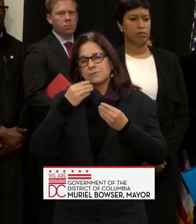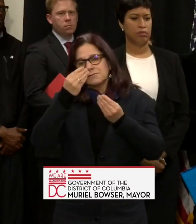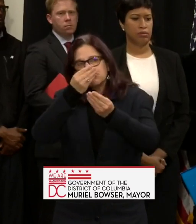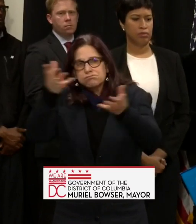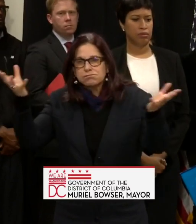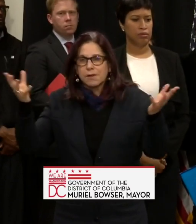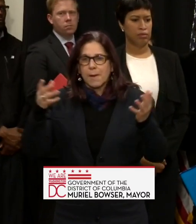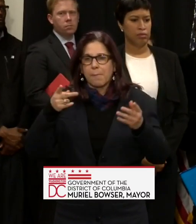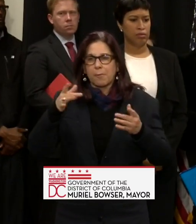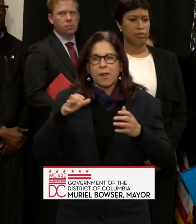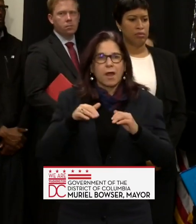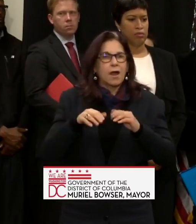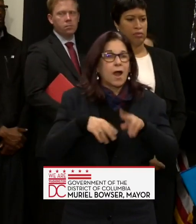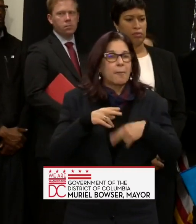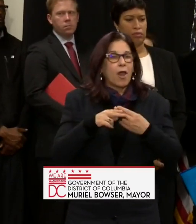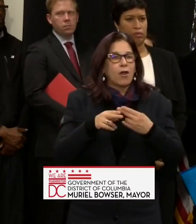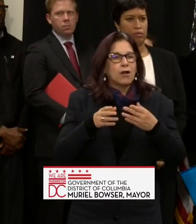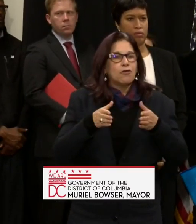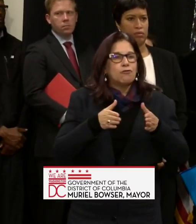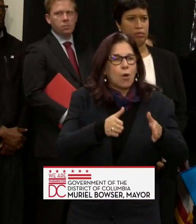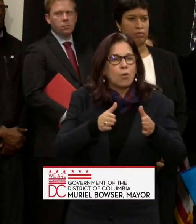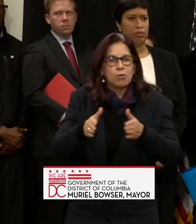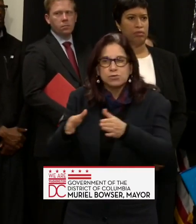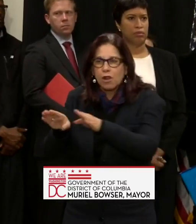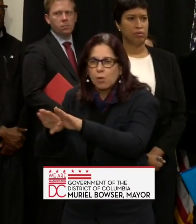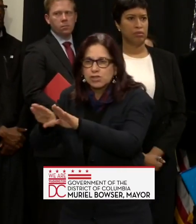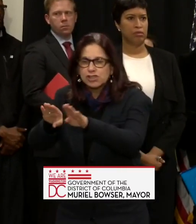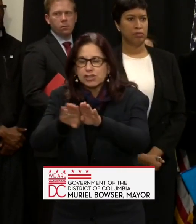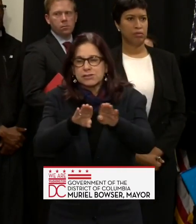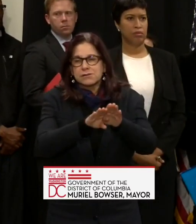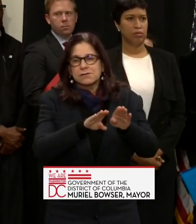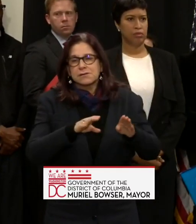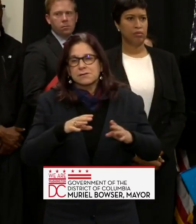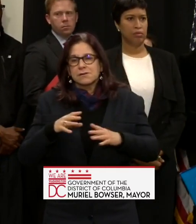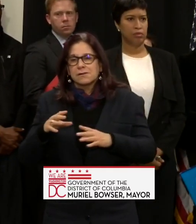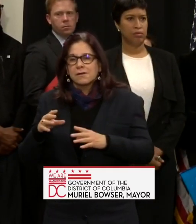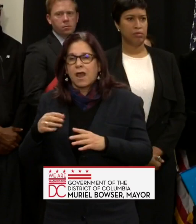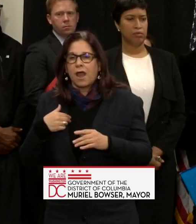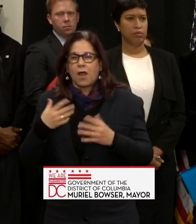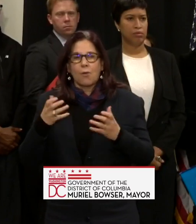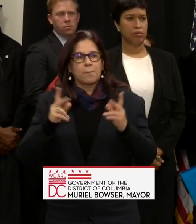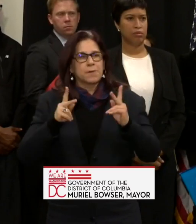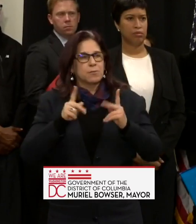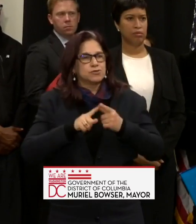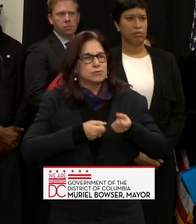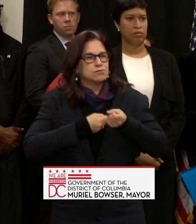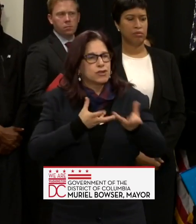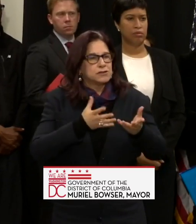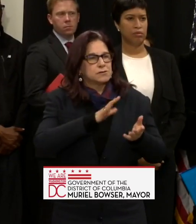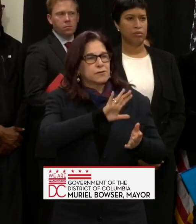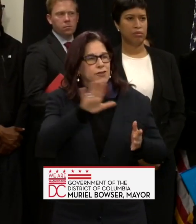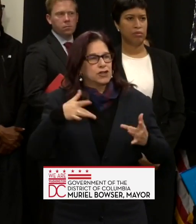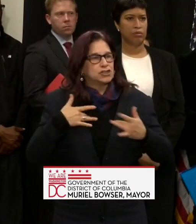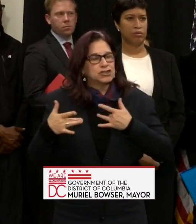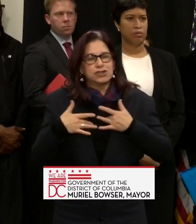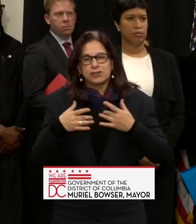RESTRICTIONS AND GIVE THEM A CHANCE TO ASK ANY QUESTIONS OR VOICE ANY CONCERNS. WE'VE WORKED VERY CLOSELY WITH